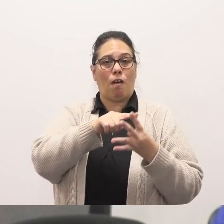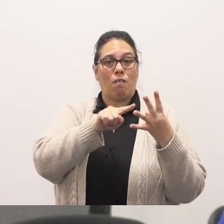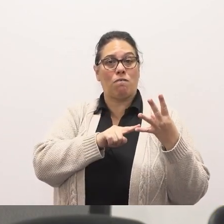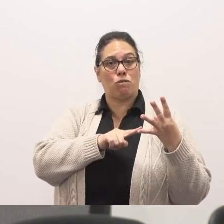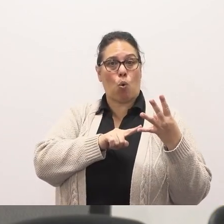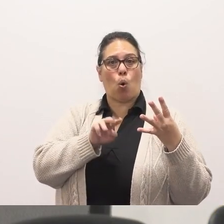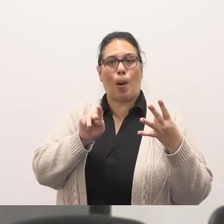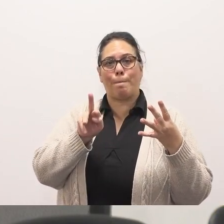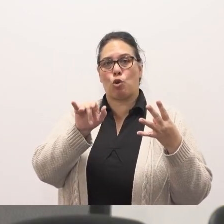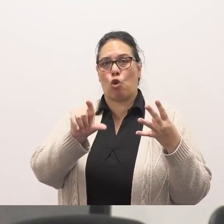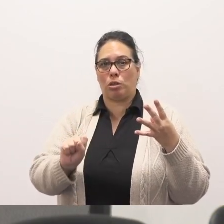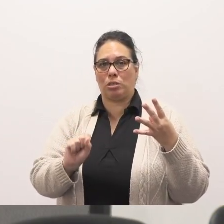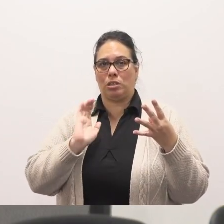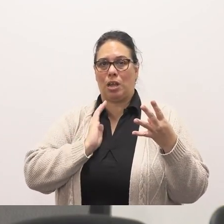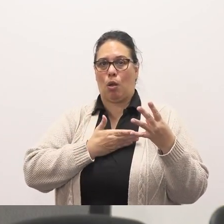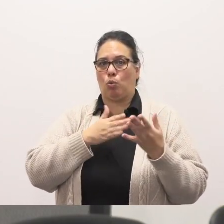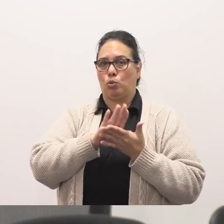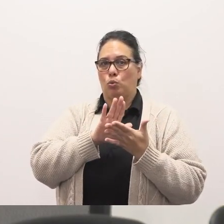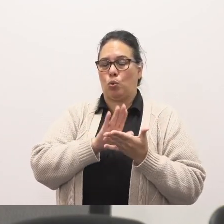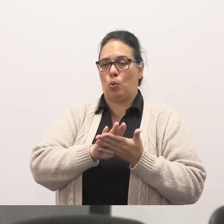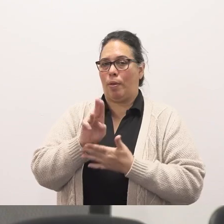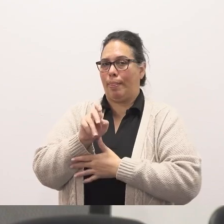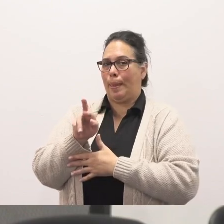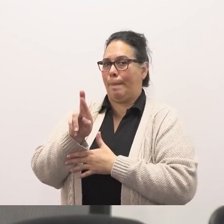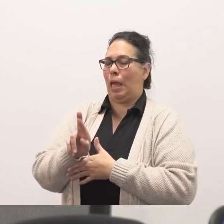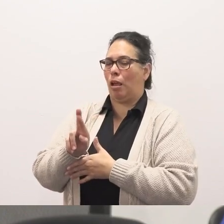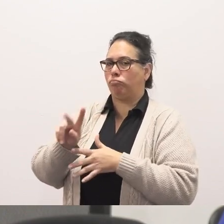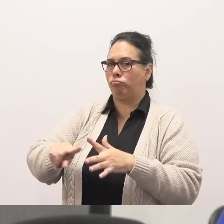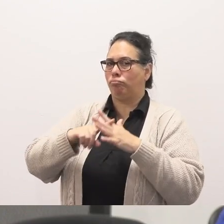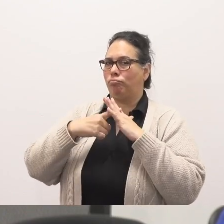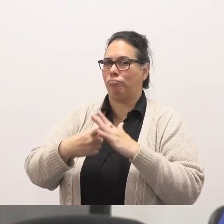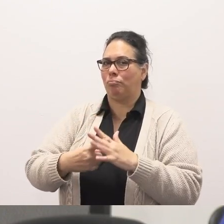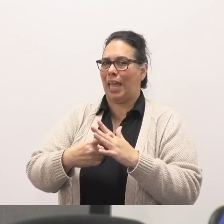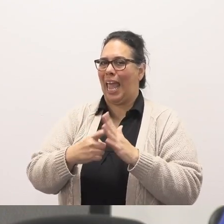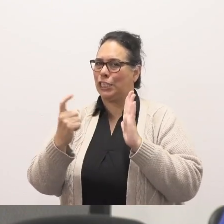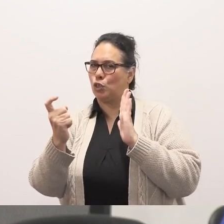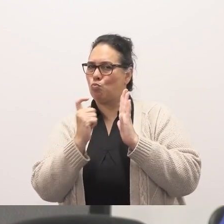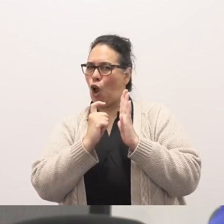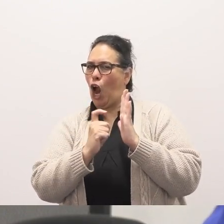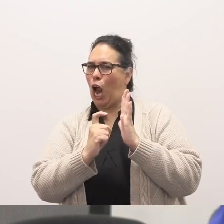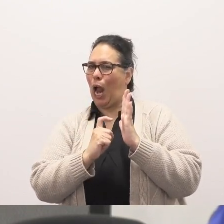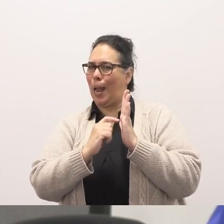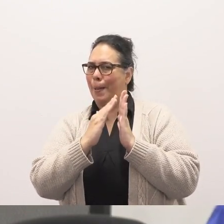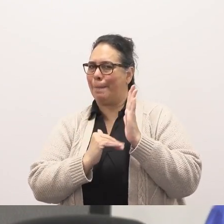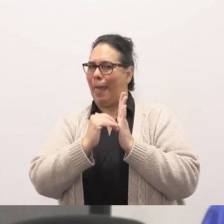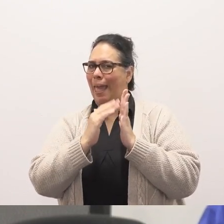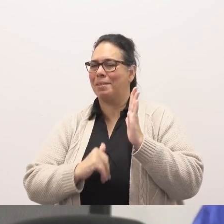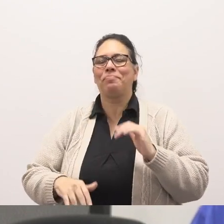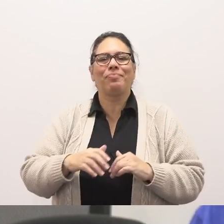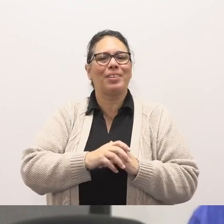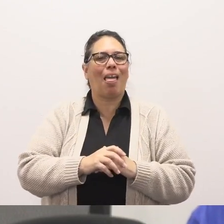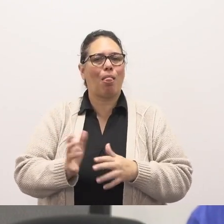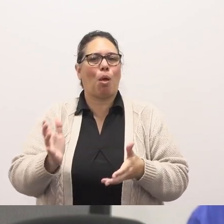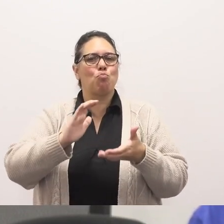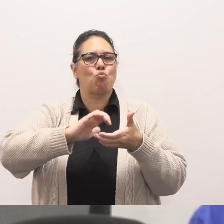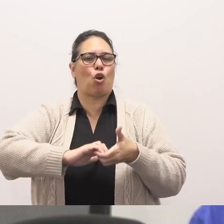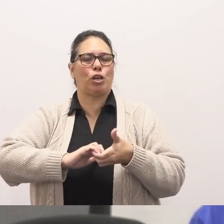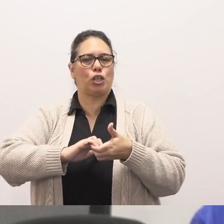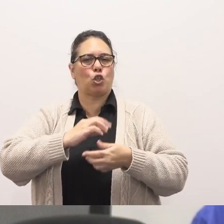Mayor Richardson was there to kick off the week and spray the first bit of paint onto a Renaissance wall. The partnership brought world-class art and artists